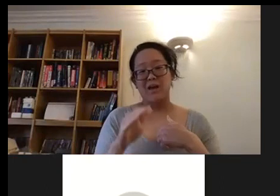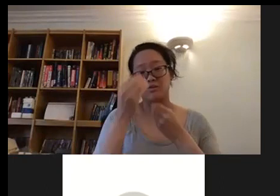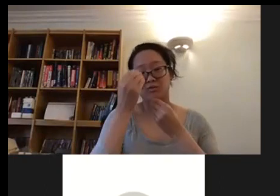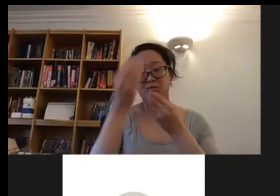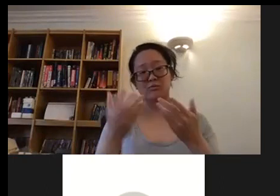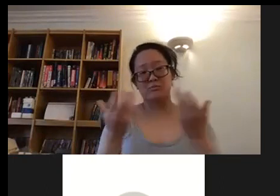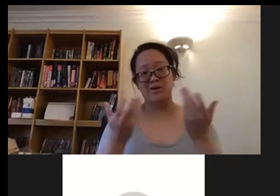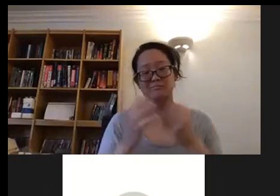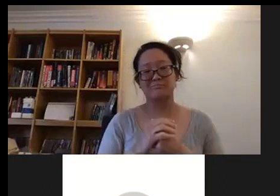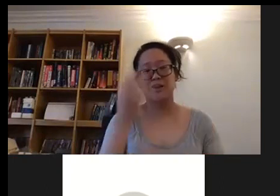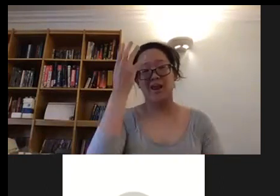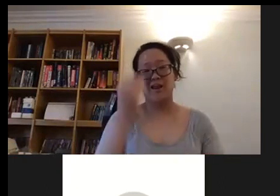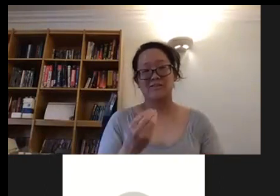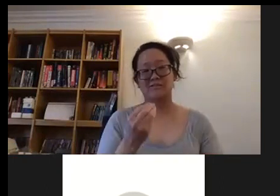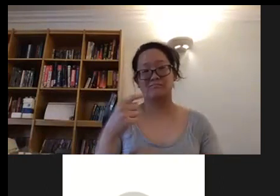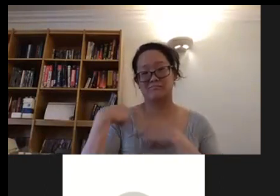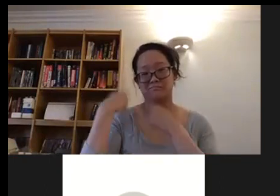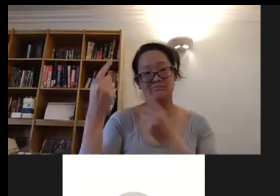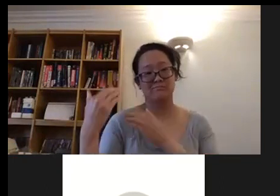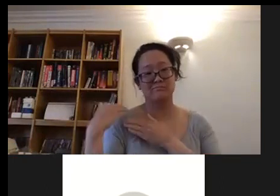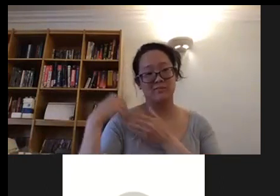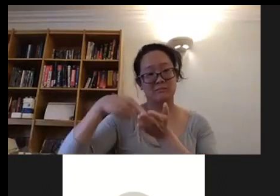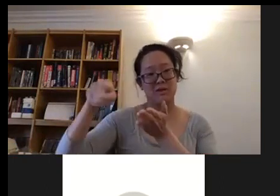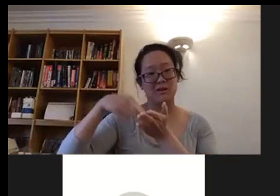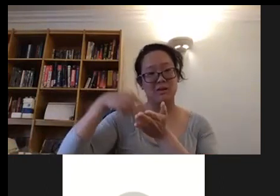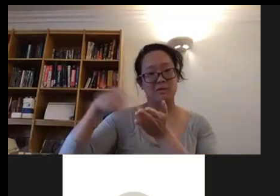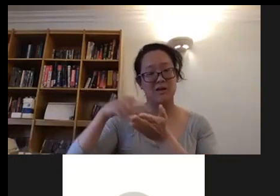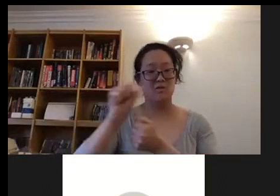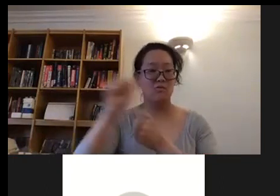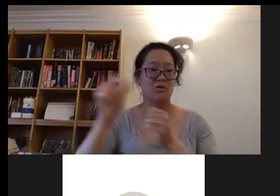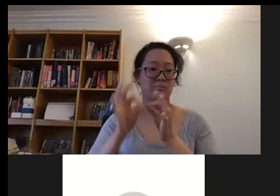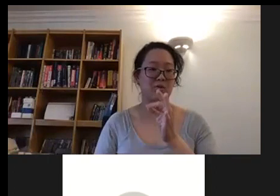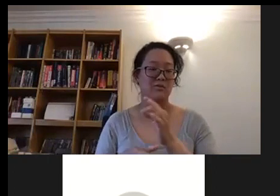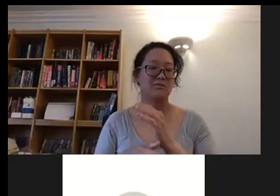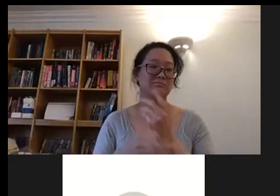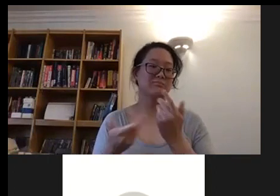there so far. But to let you know their emergency management company